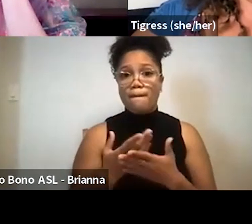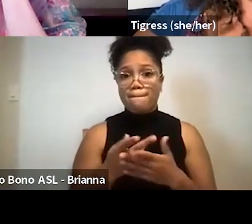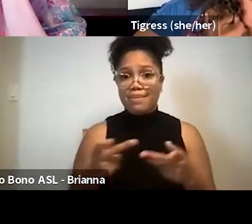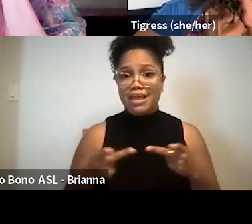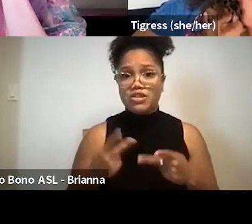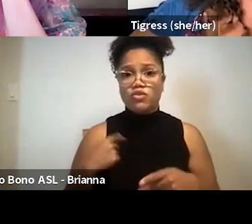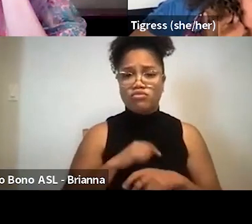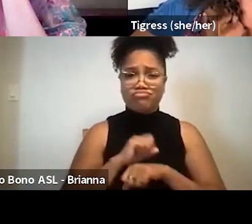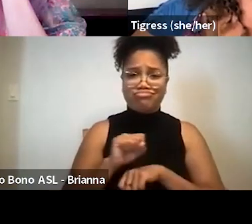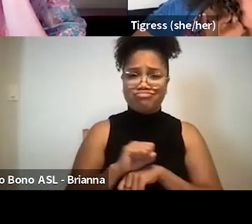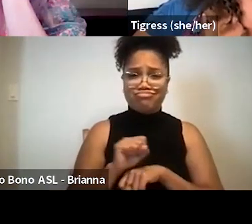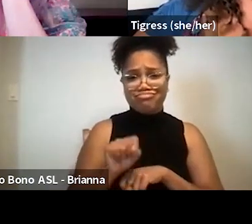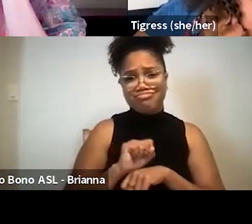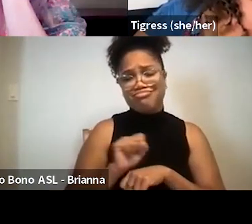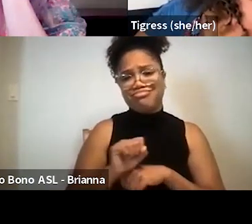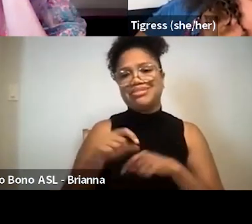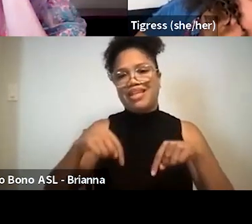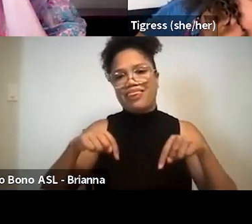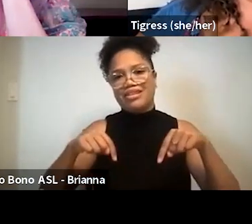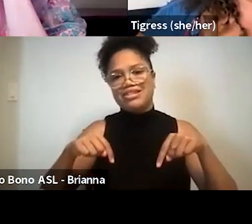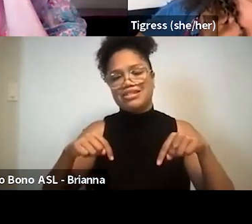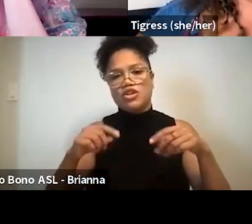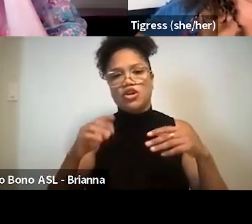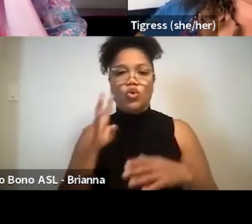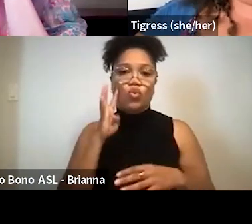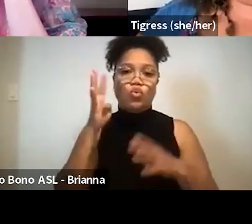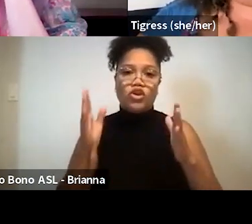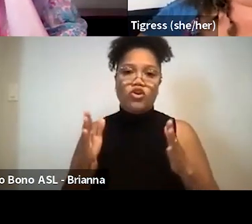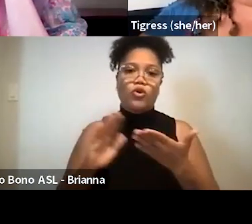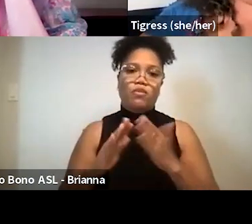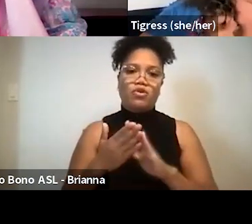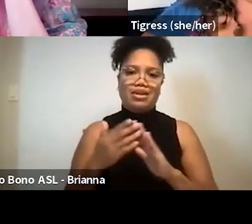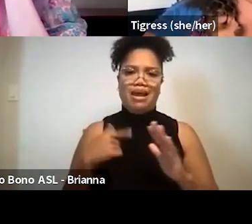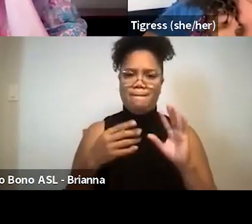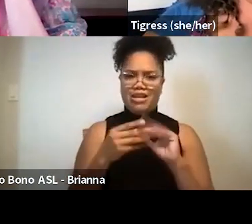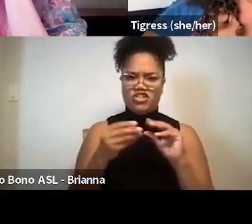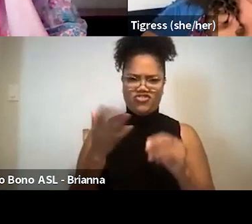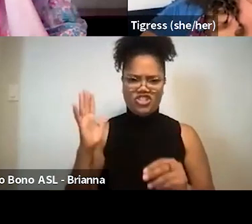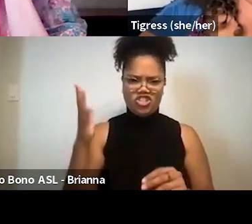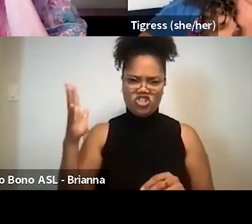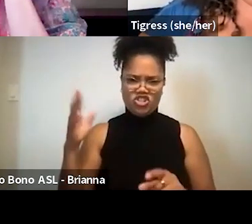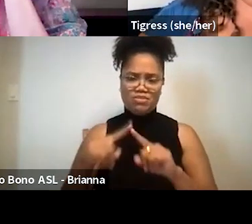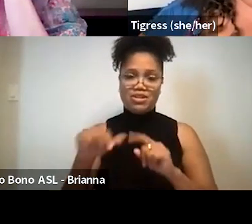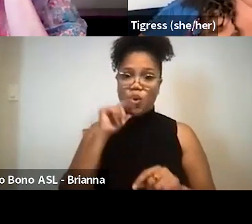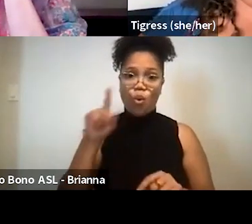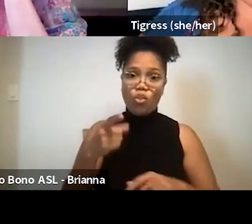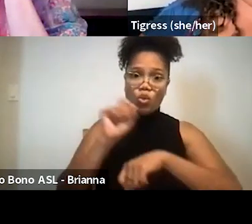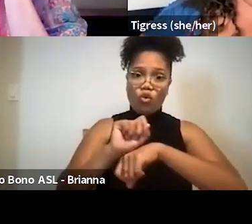a bit of time is within our creator community. I know I mentioned that a little bit earlier, but it's not just the work on the Size Freedom Campaign.